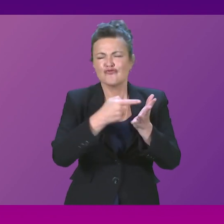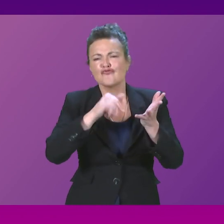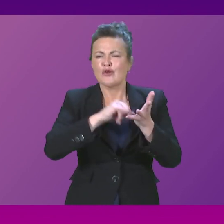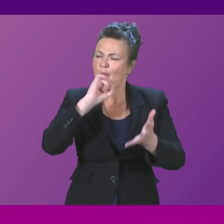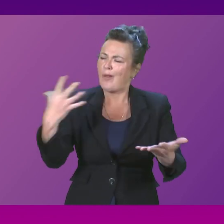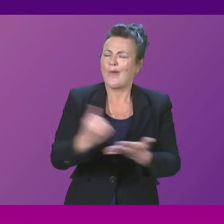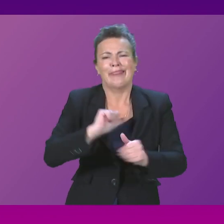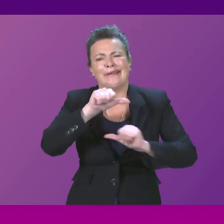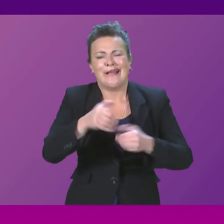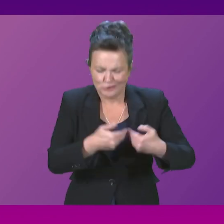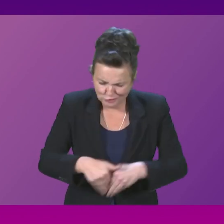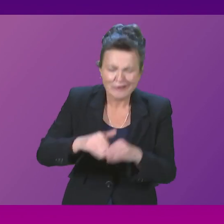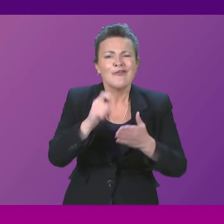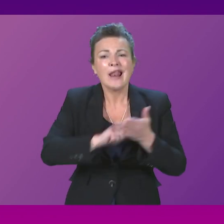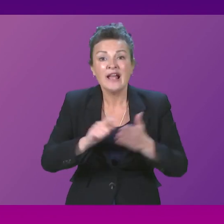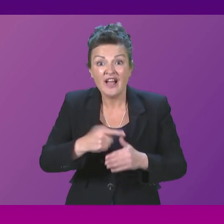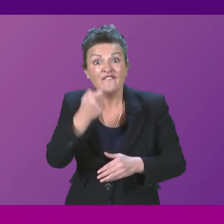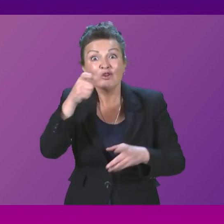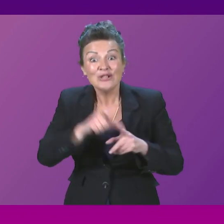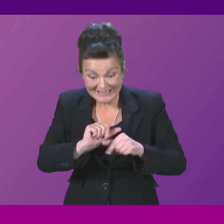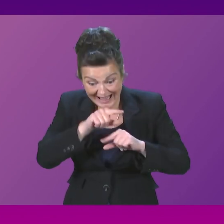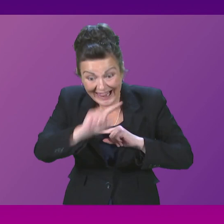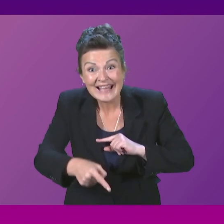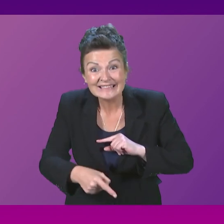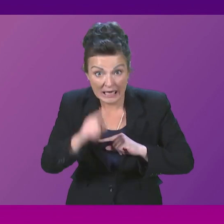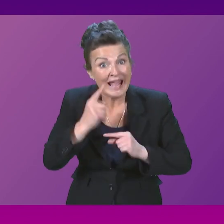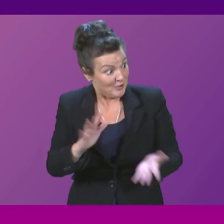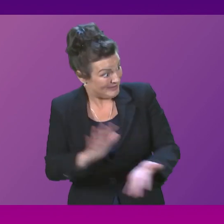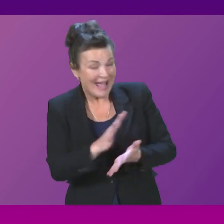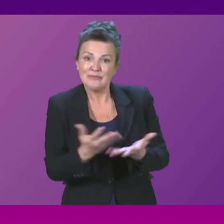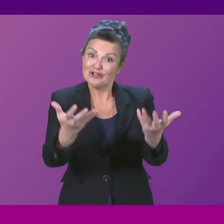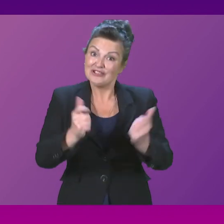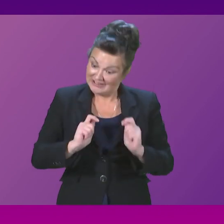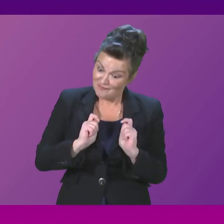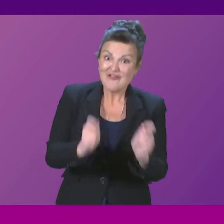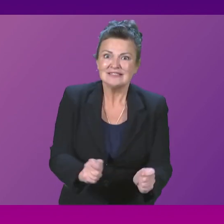election, yet days later he welcomed the resignation of Liz Truss.